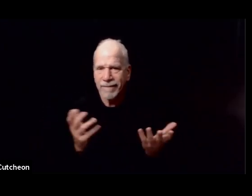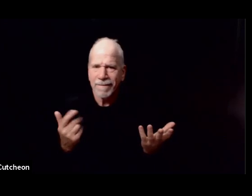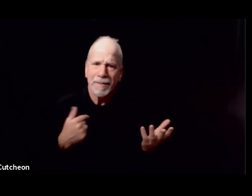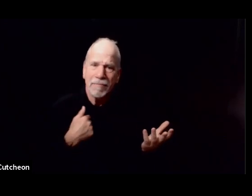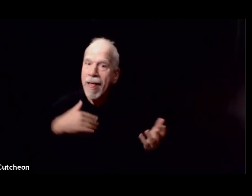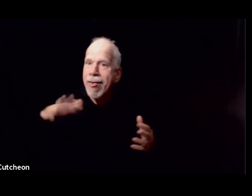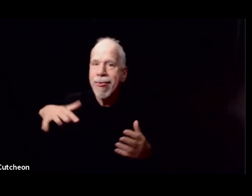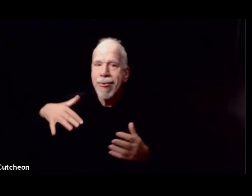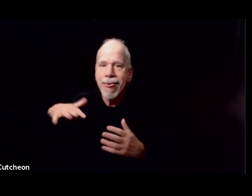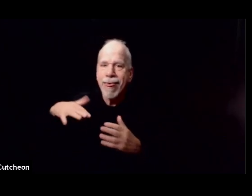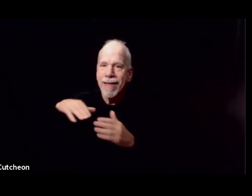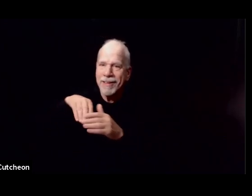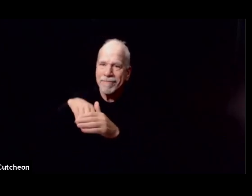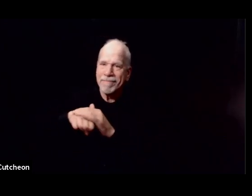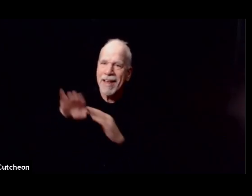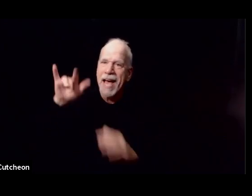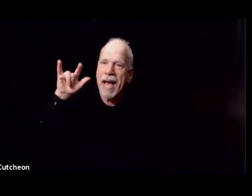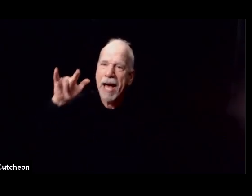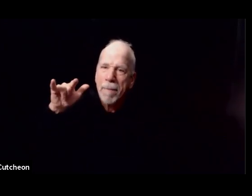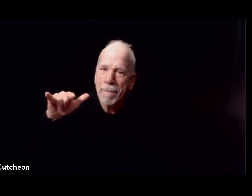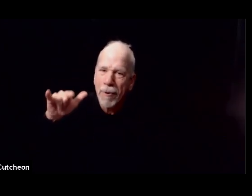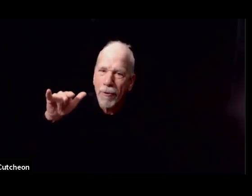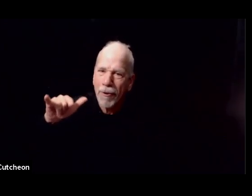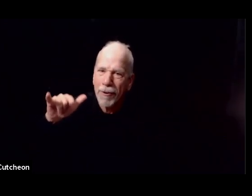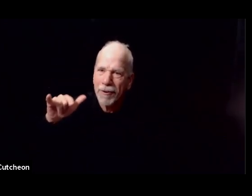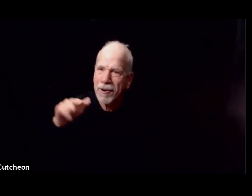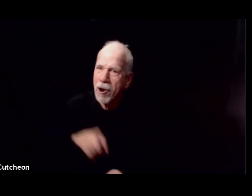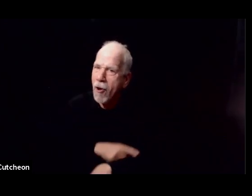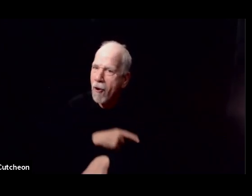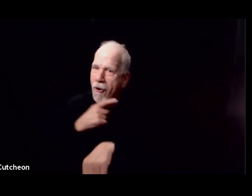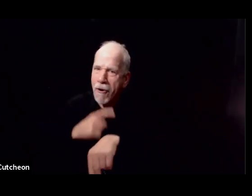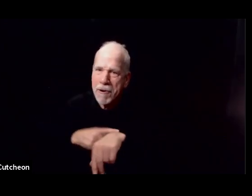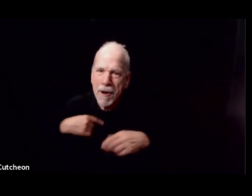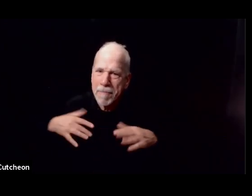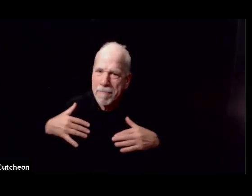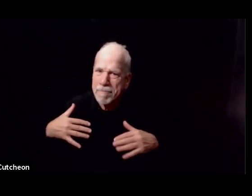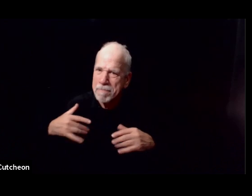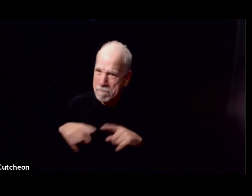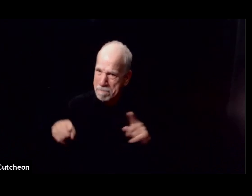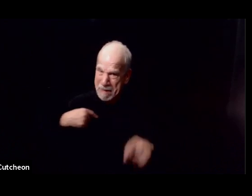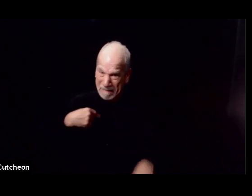think it's it's another situation where people need to make careful decisions about their